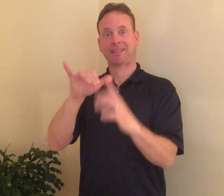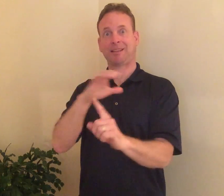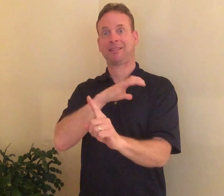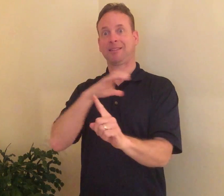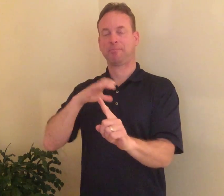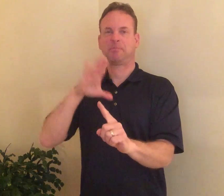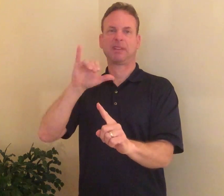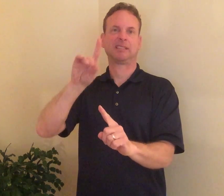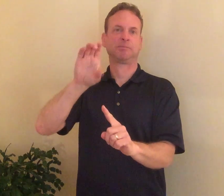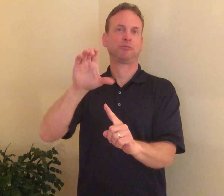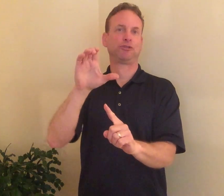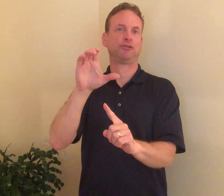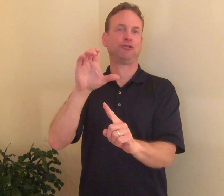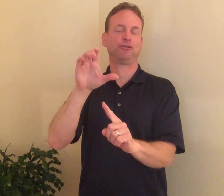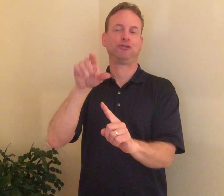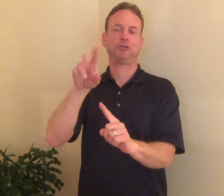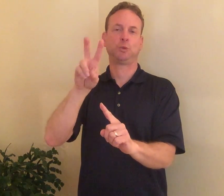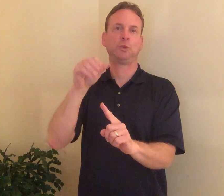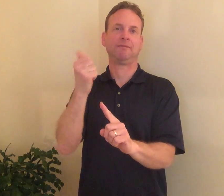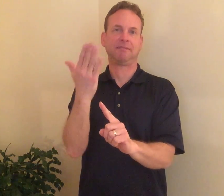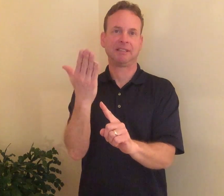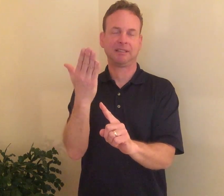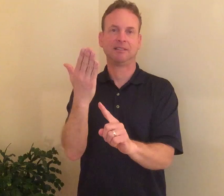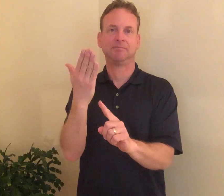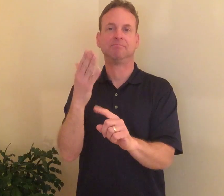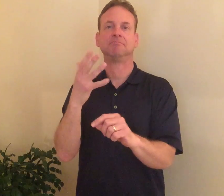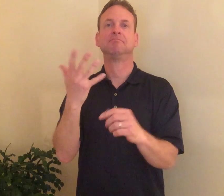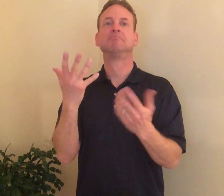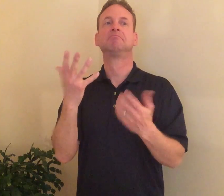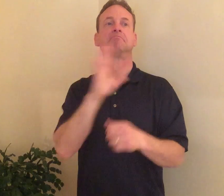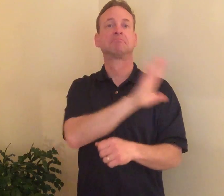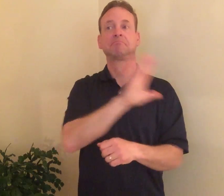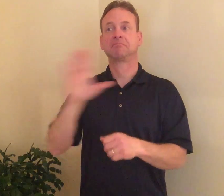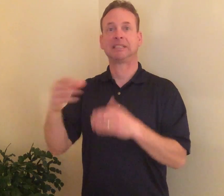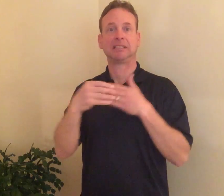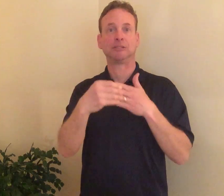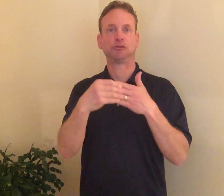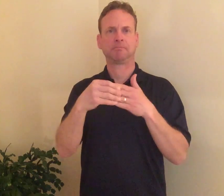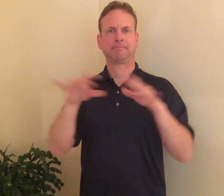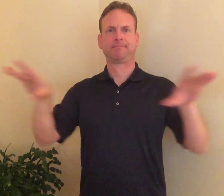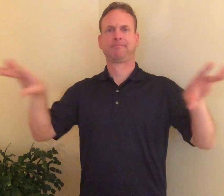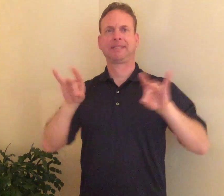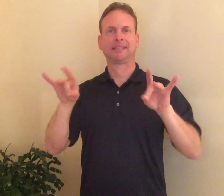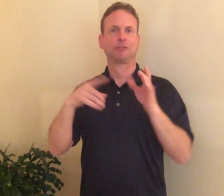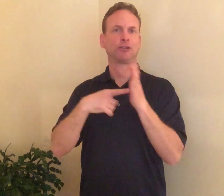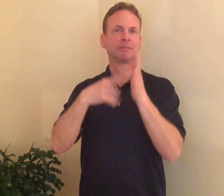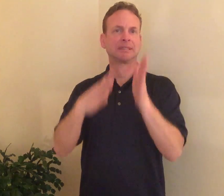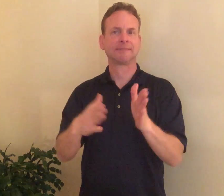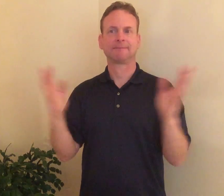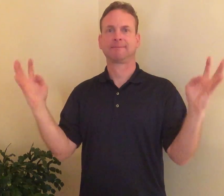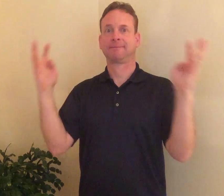that committee by December 2015. The leaders of each organization could choose